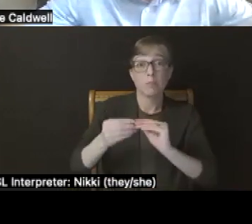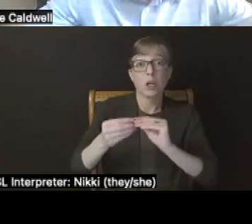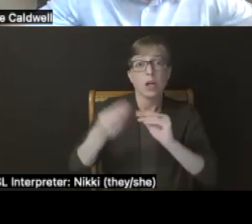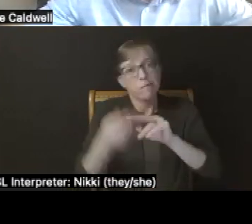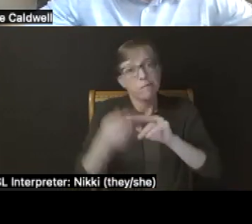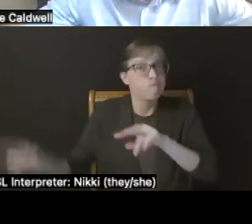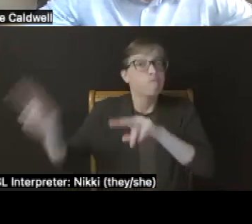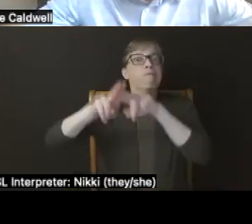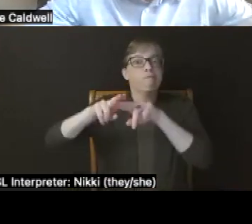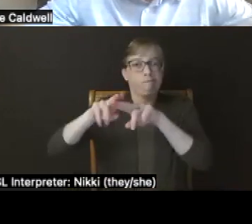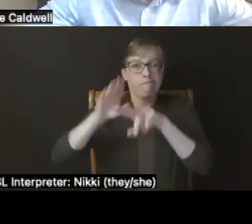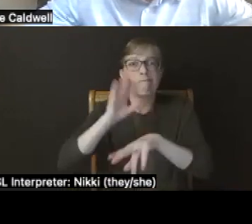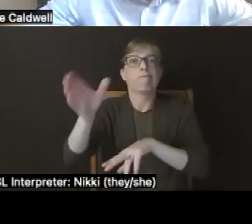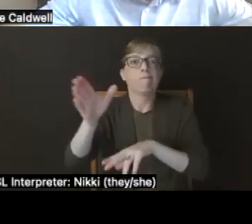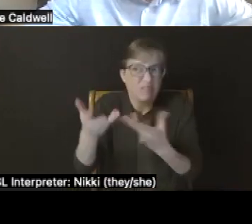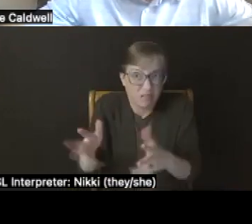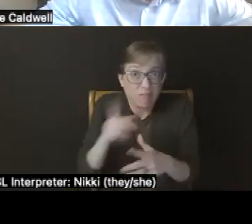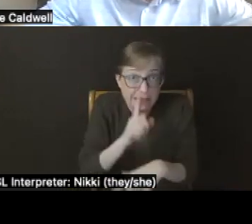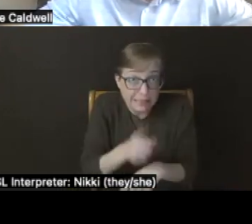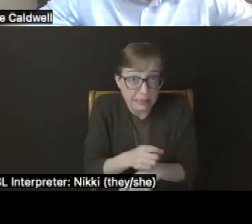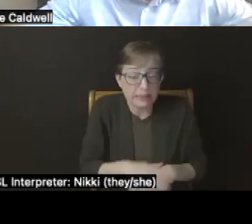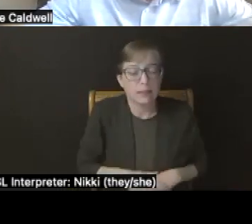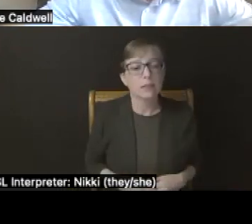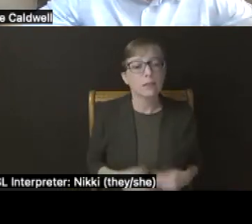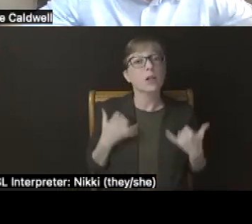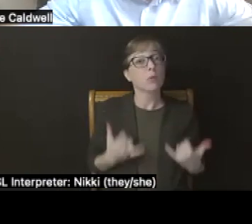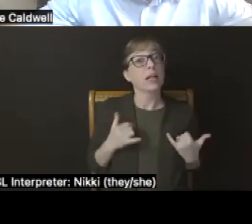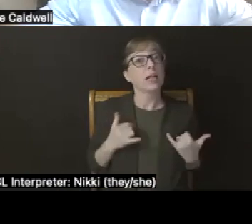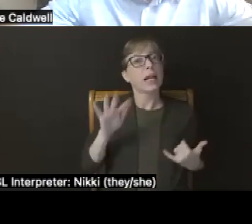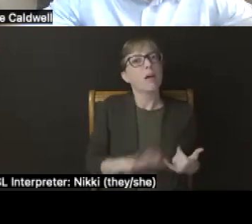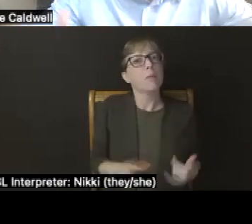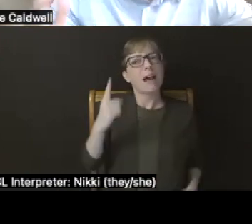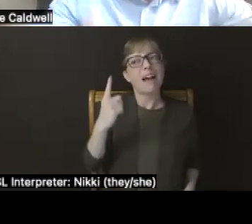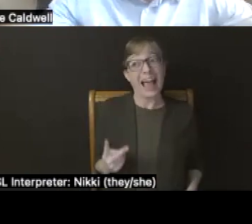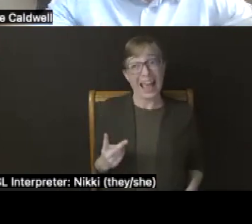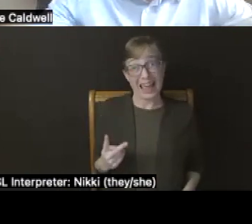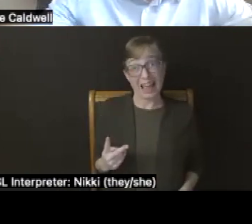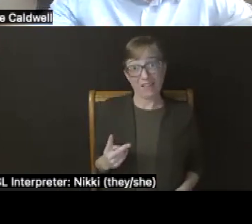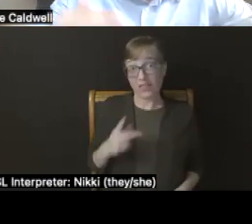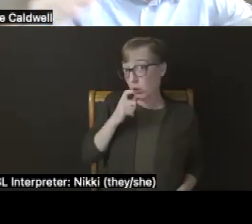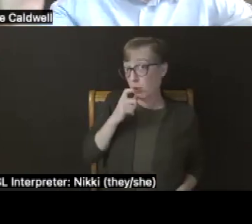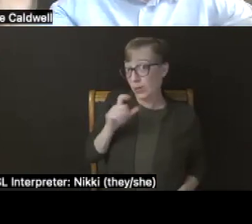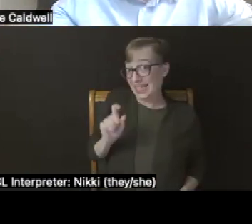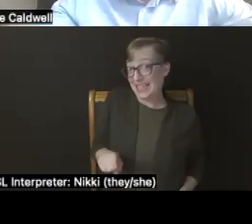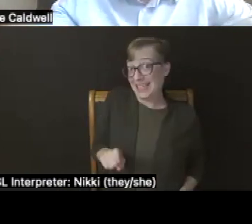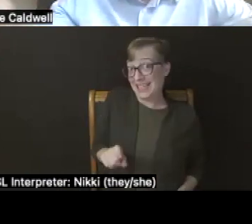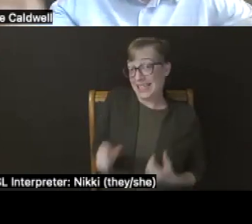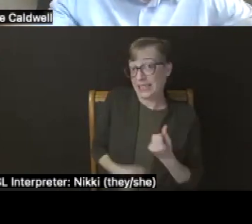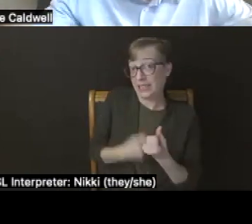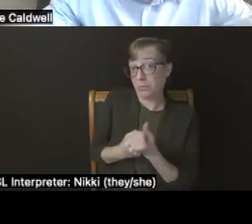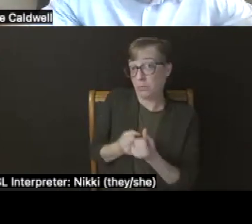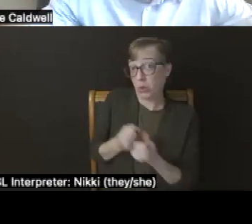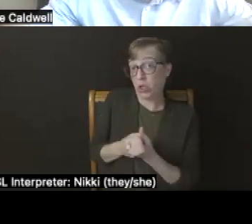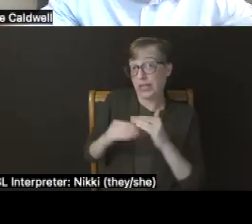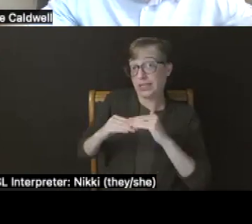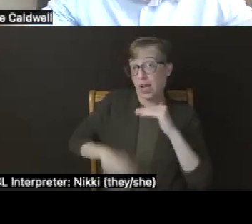About half the people that need long term services, supports are under 65 and about half are over 65.